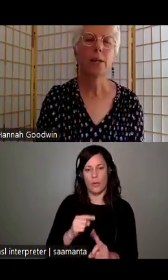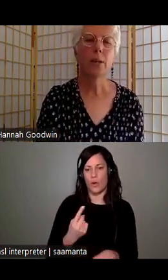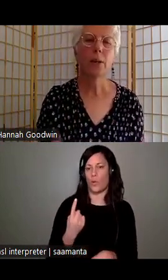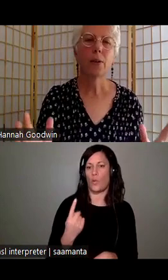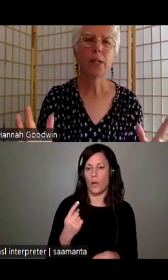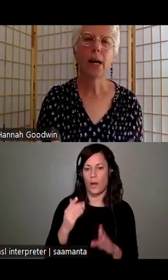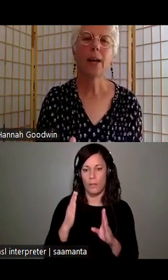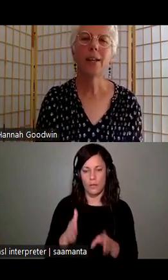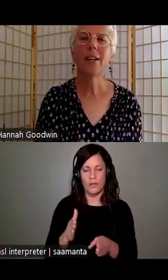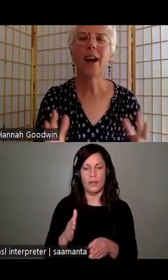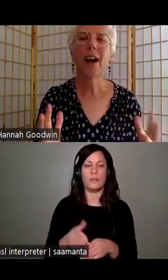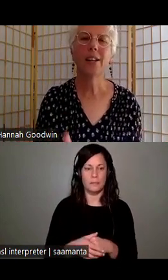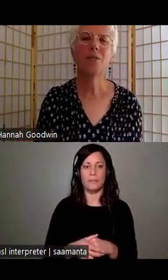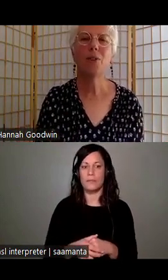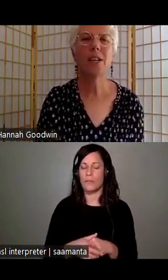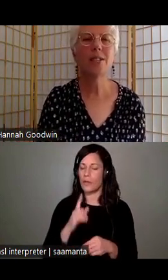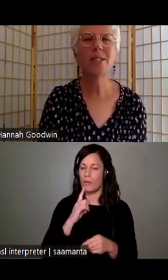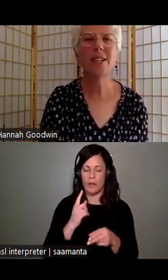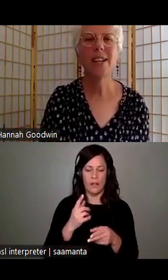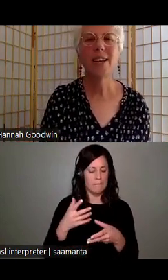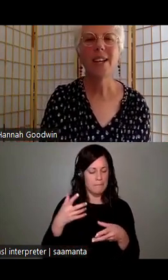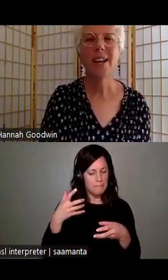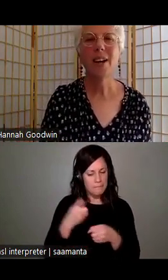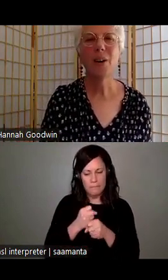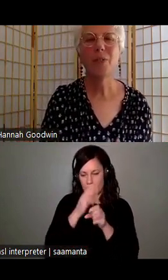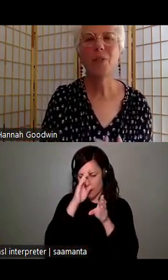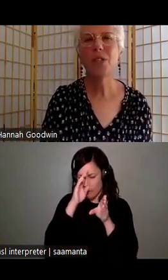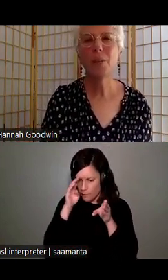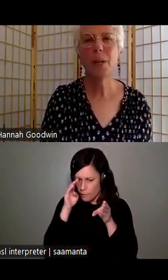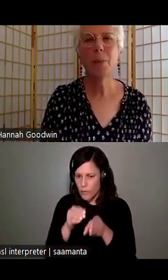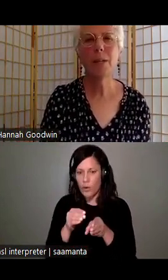It's a tight, highly focused 15 minute presentation